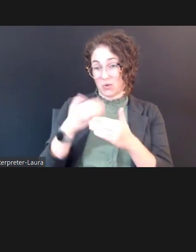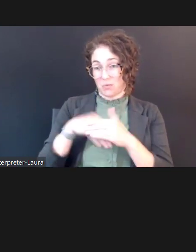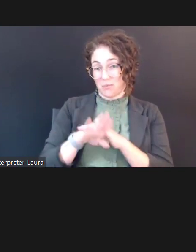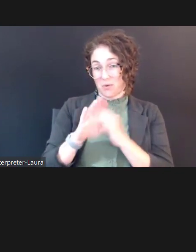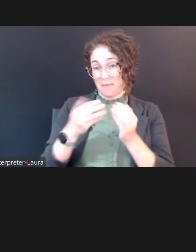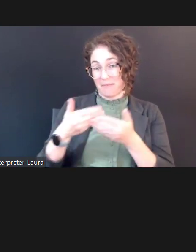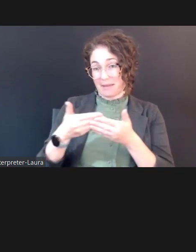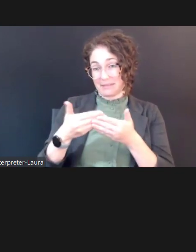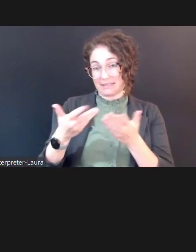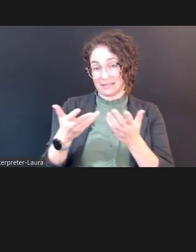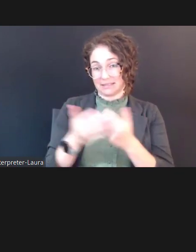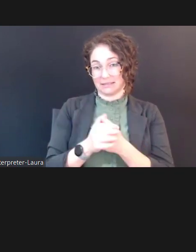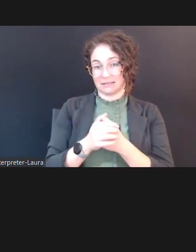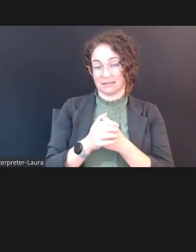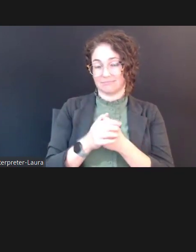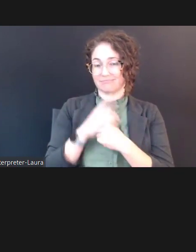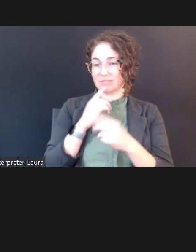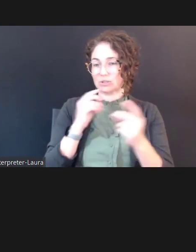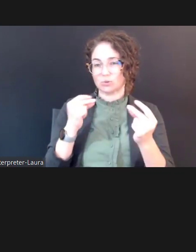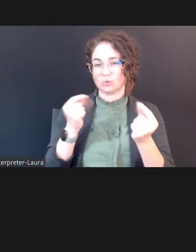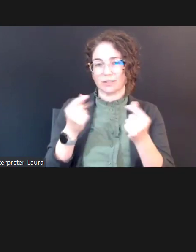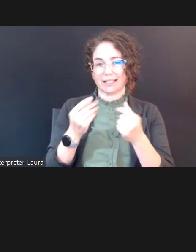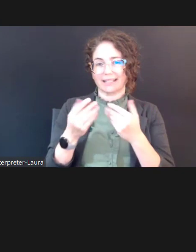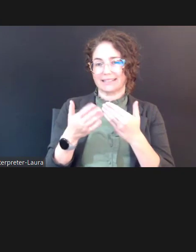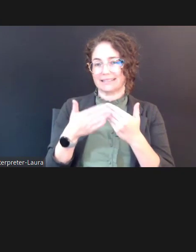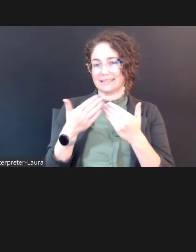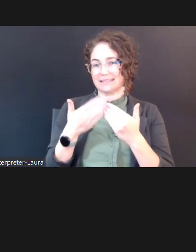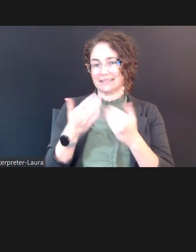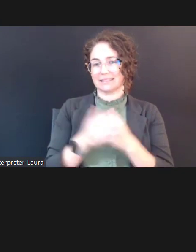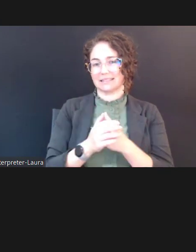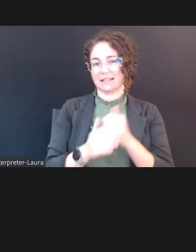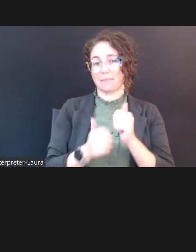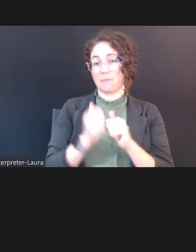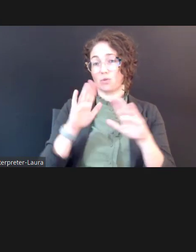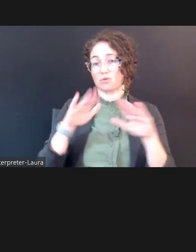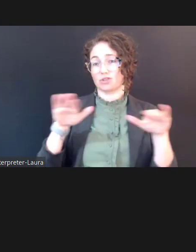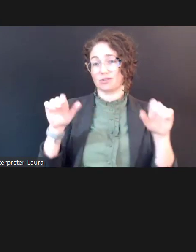Most children can be screened in just a minute or two, sometimes in